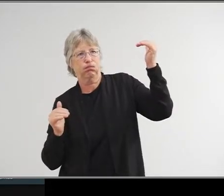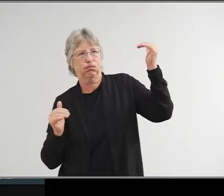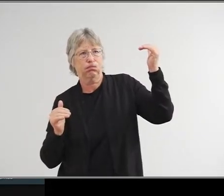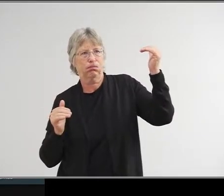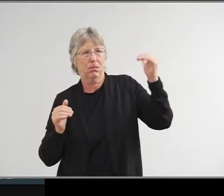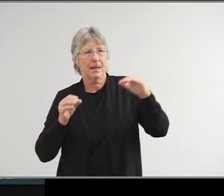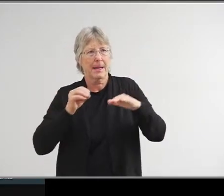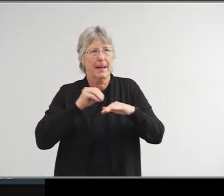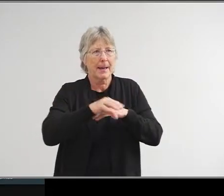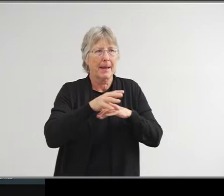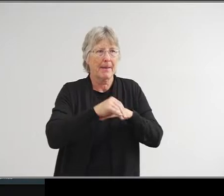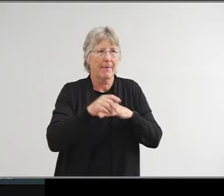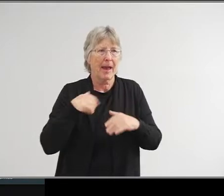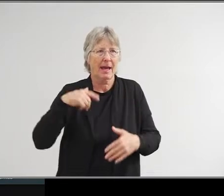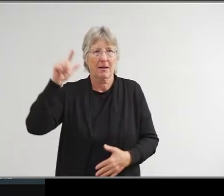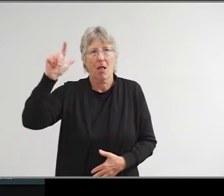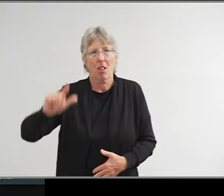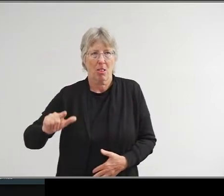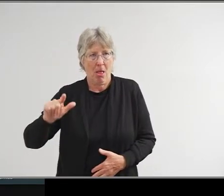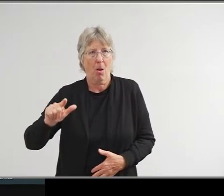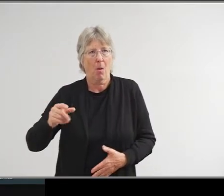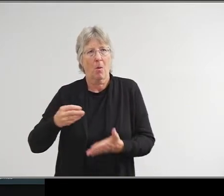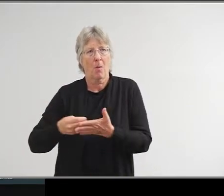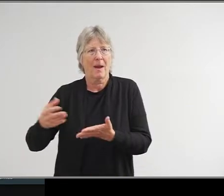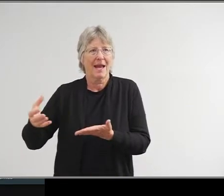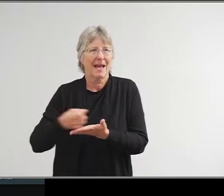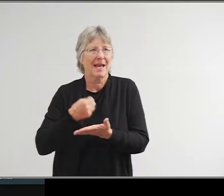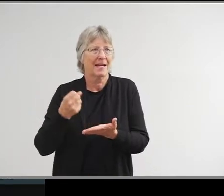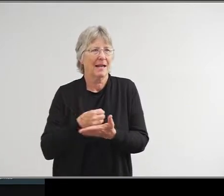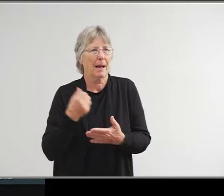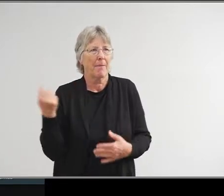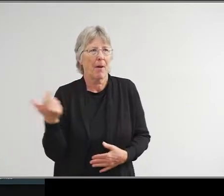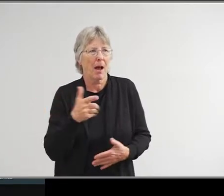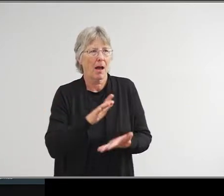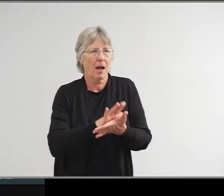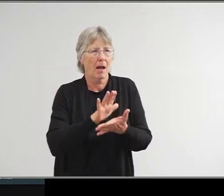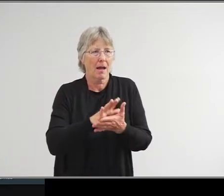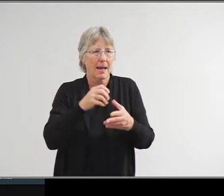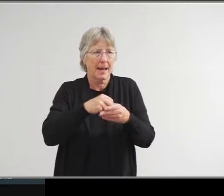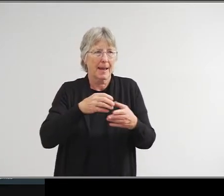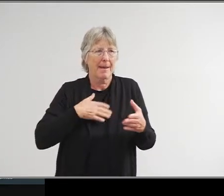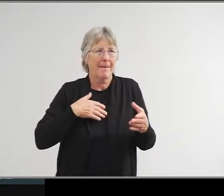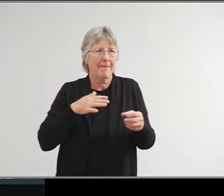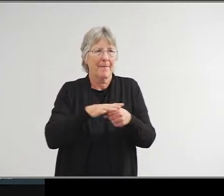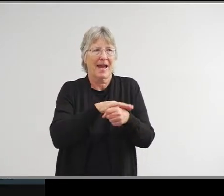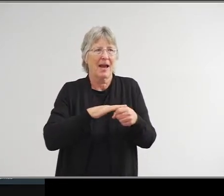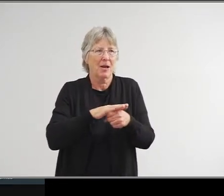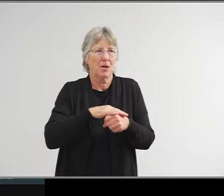on our low income, all of the schools in my area are in low-income neighborhoods.